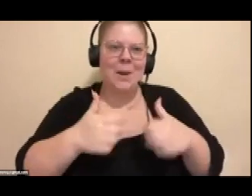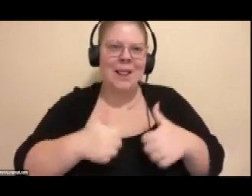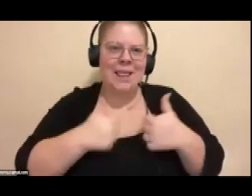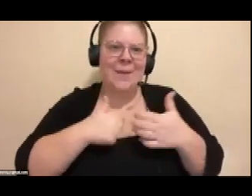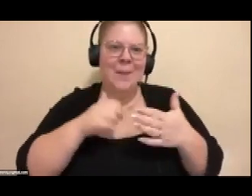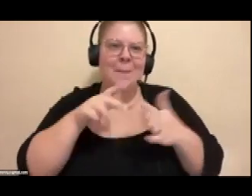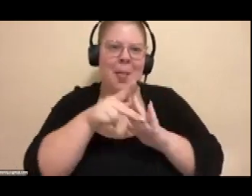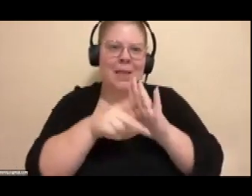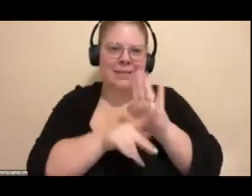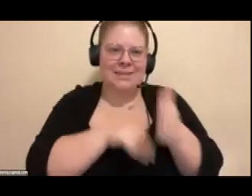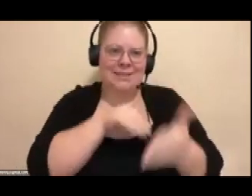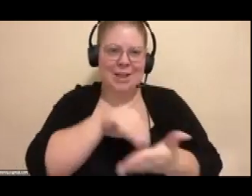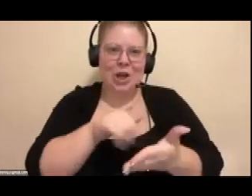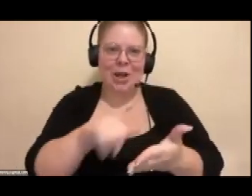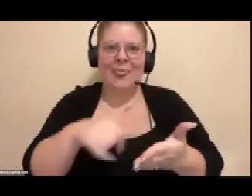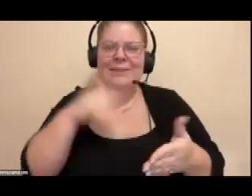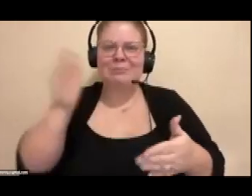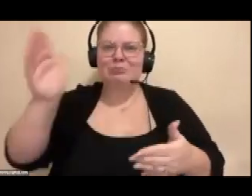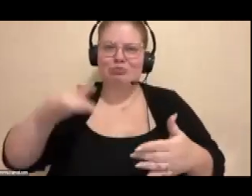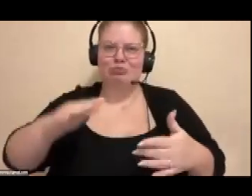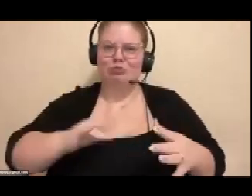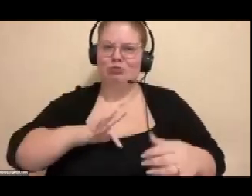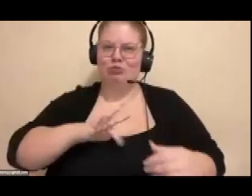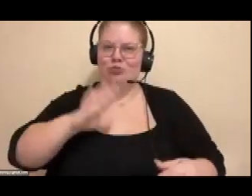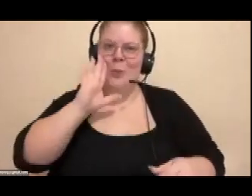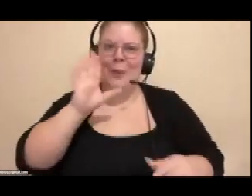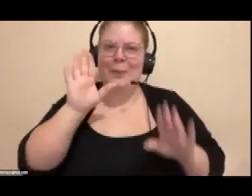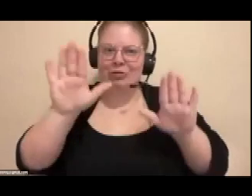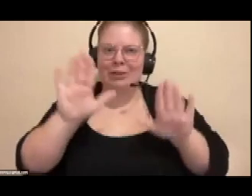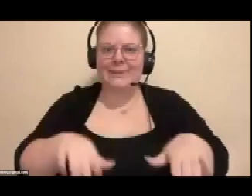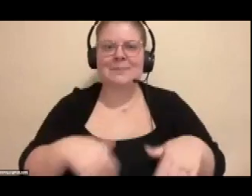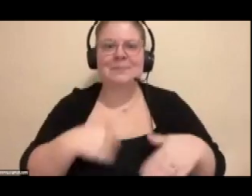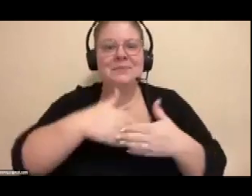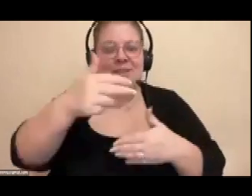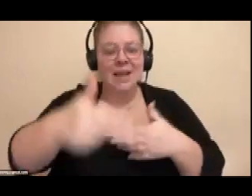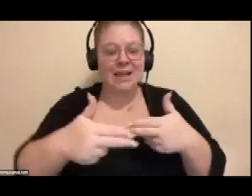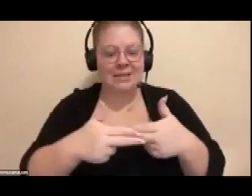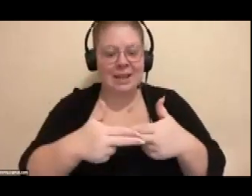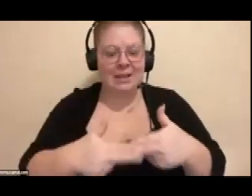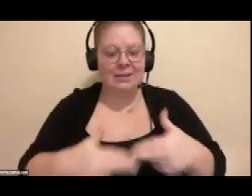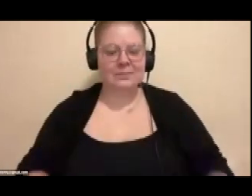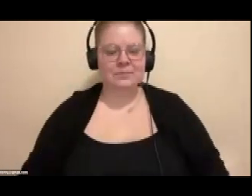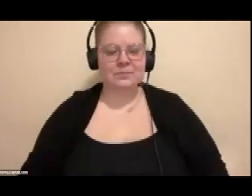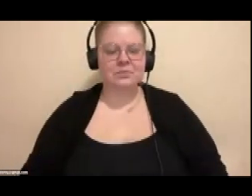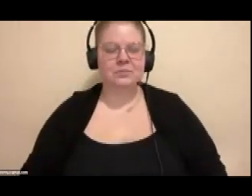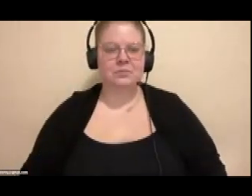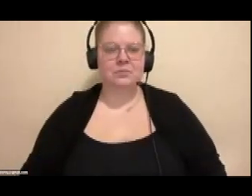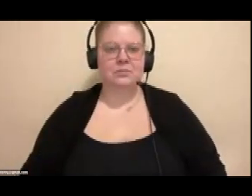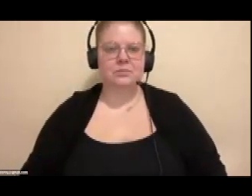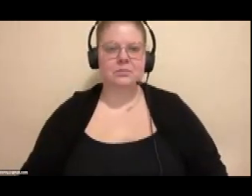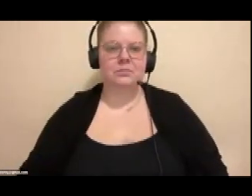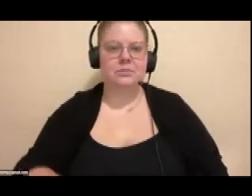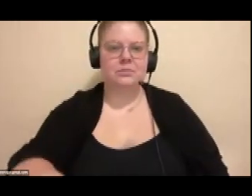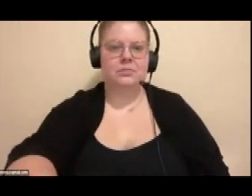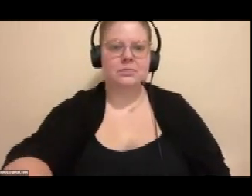Next slide, please. This session is highlighted in yellow.